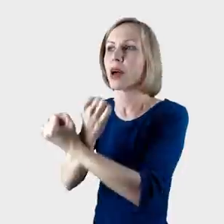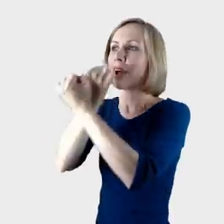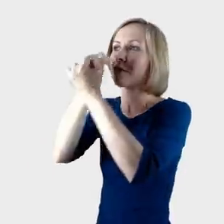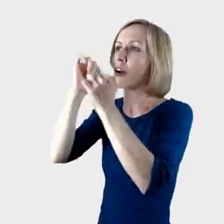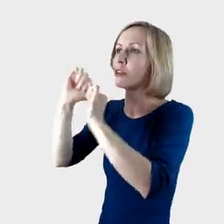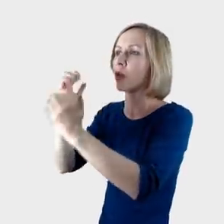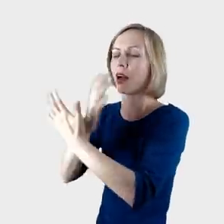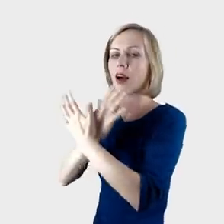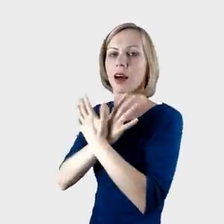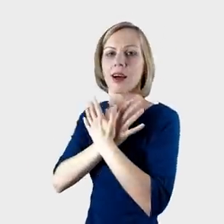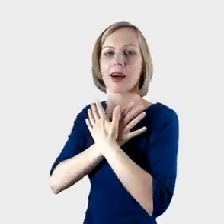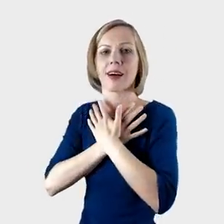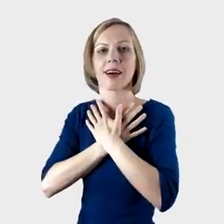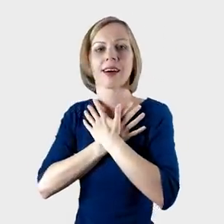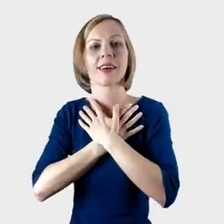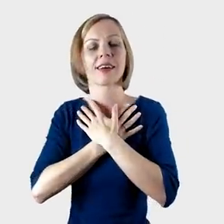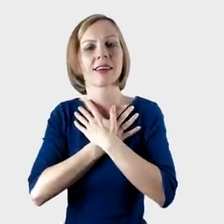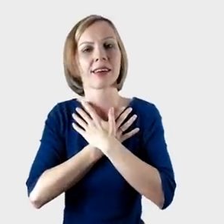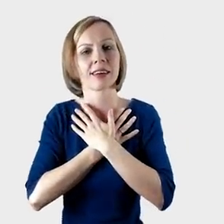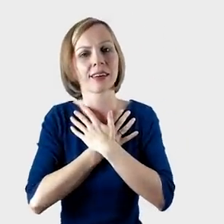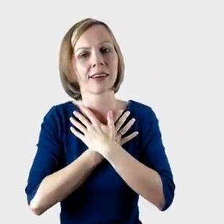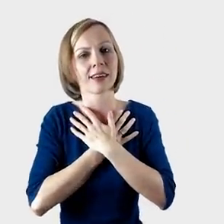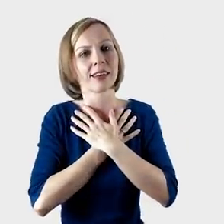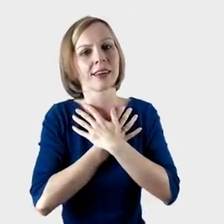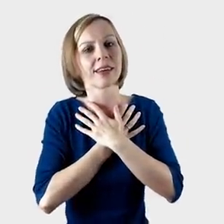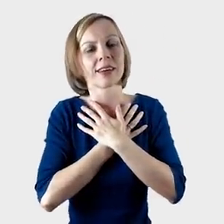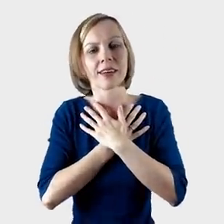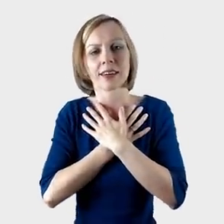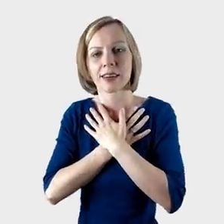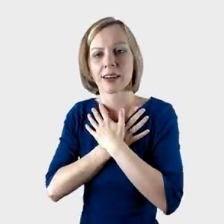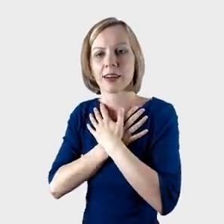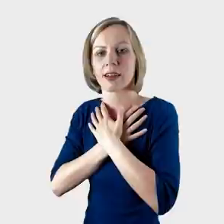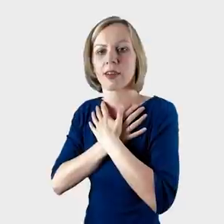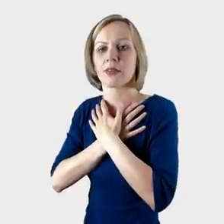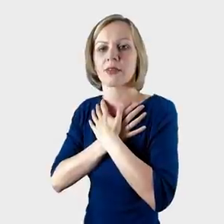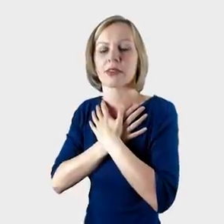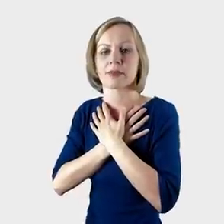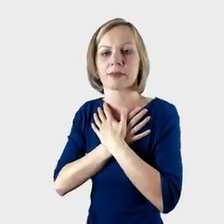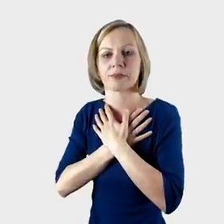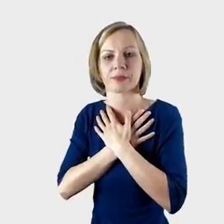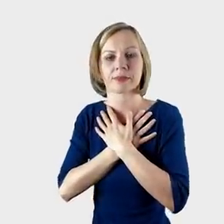In the power of your love